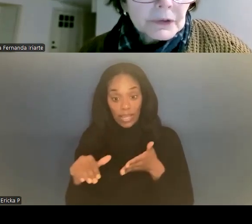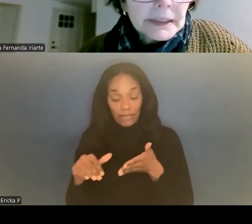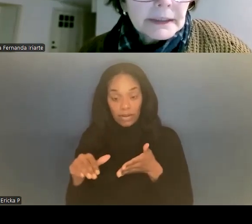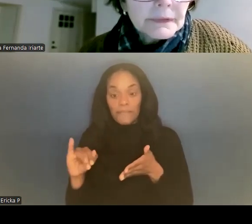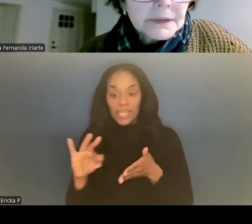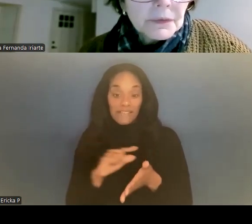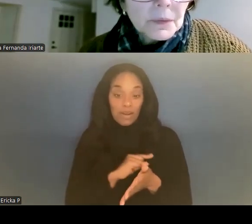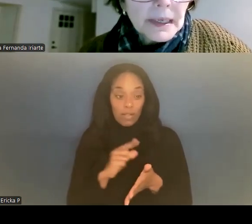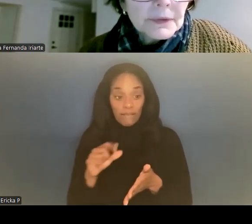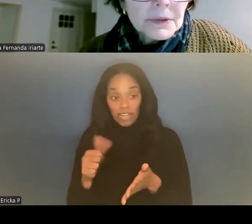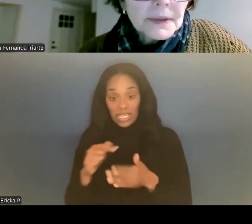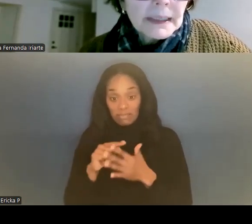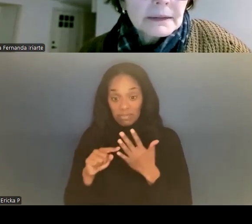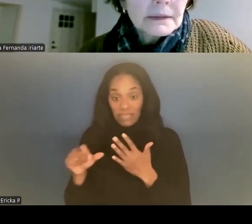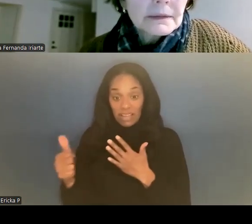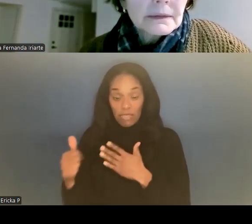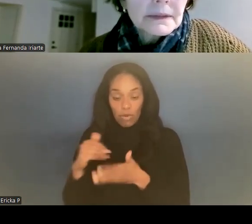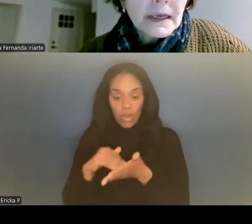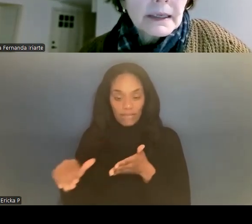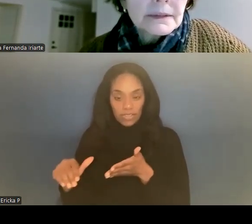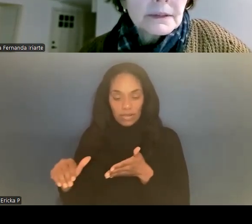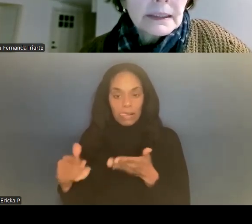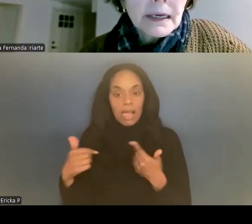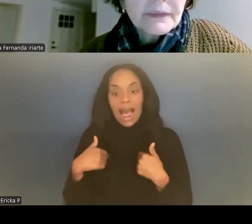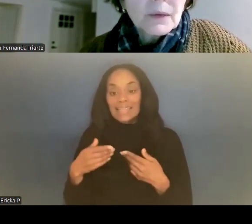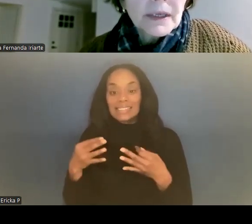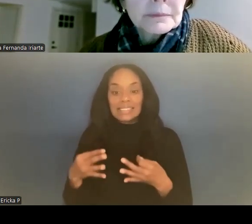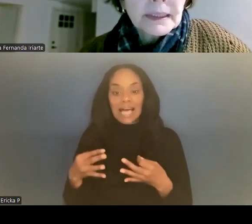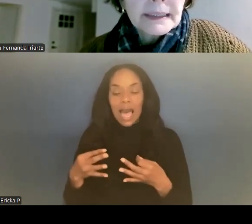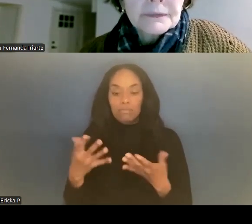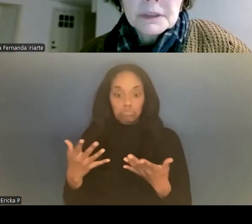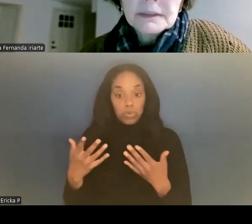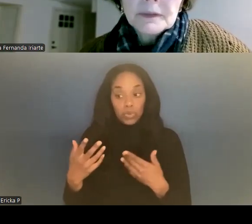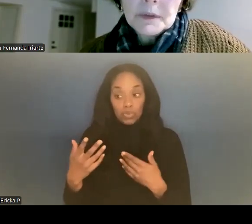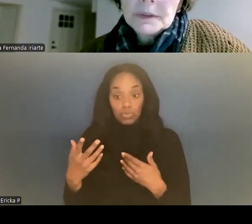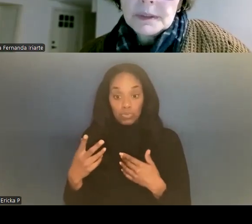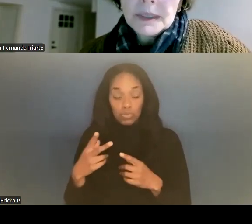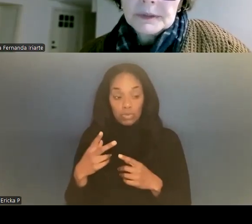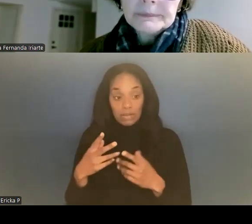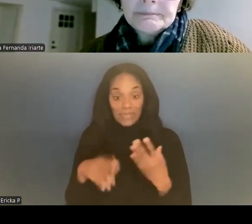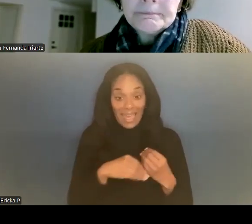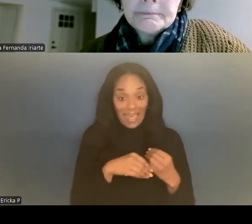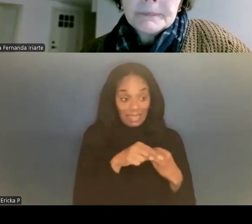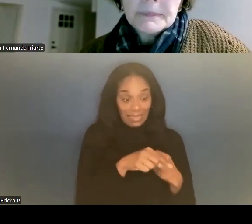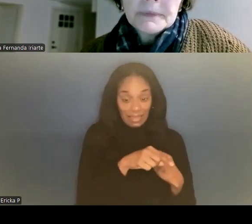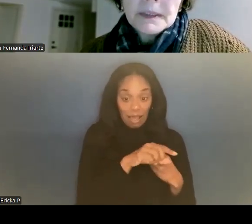for any of these other waivers, I can decide to get on that waiver. But I'd have to give up the DD waiver.